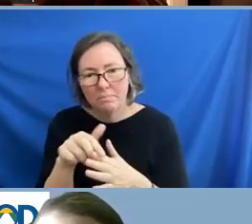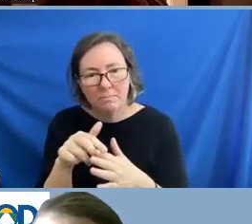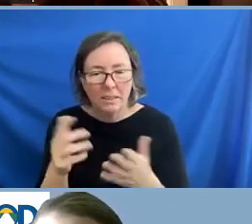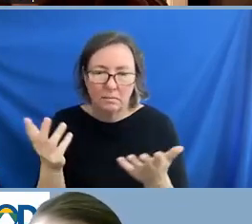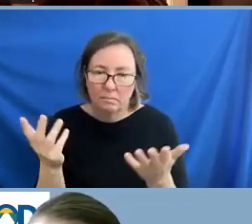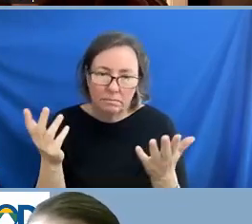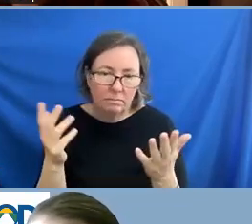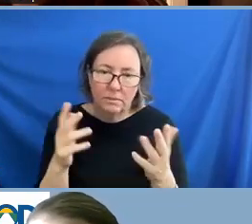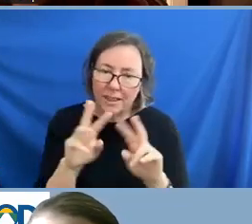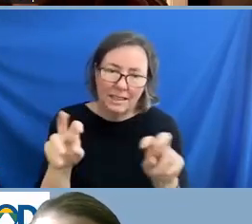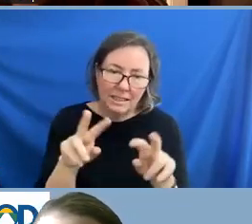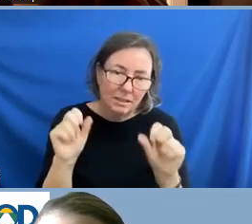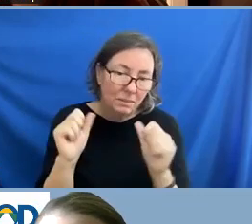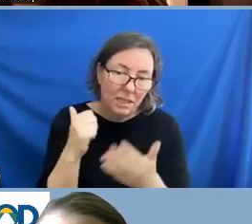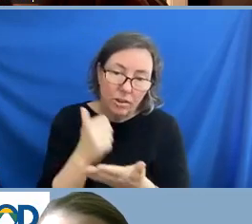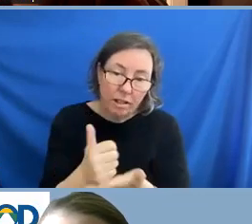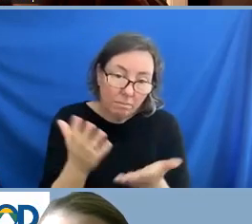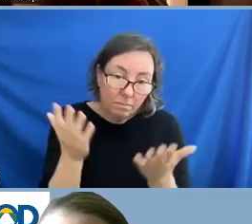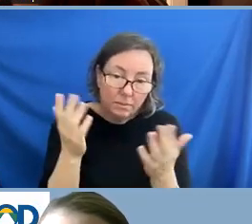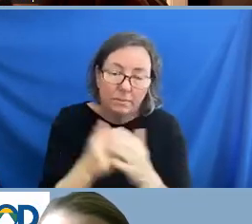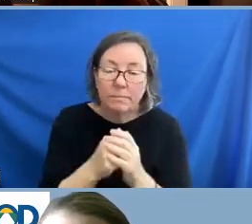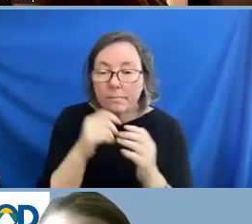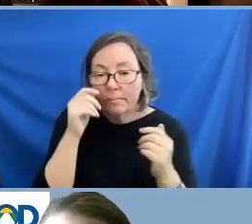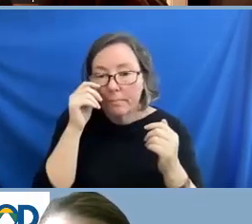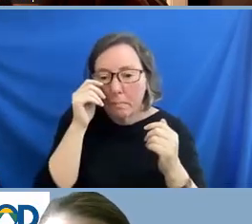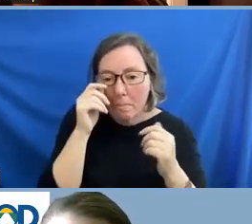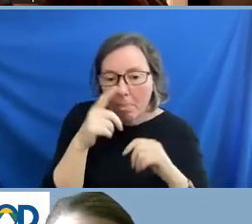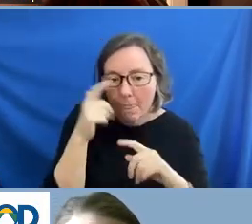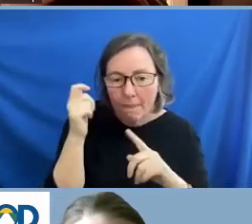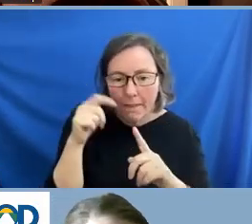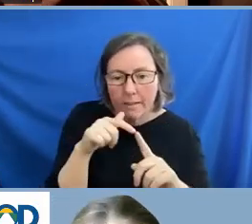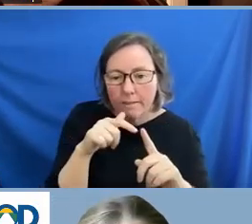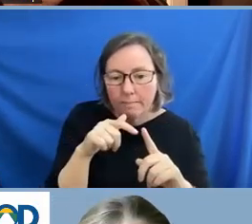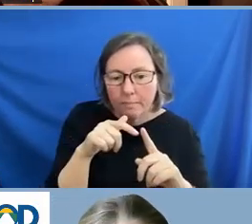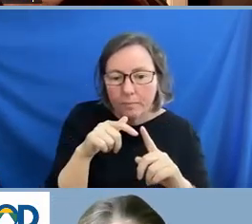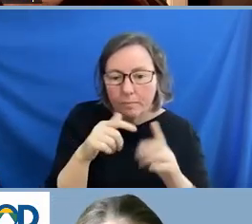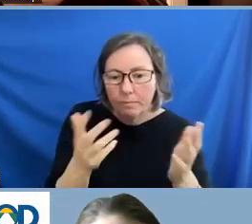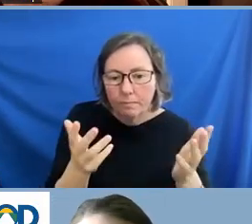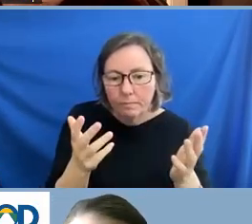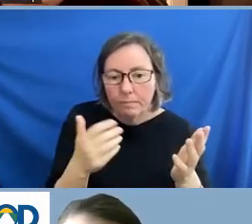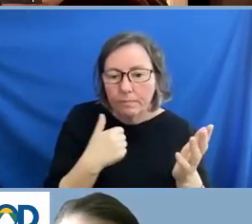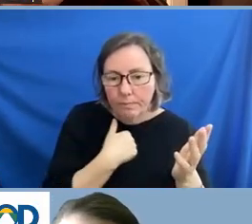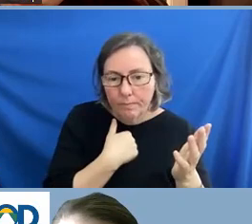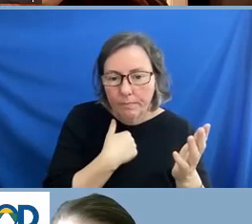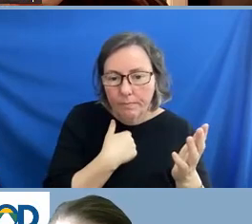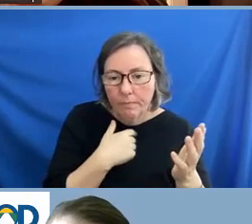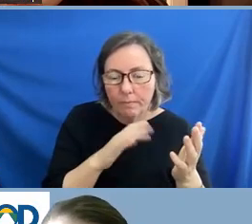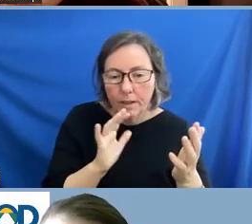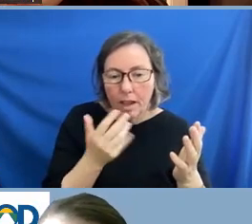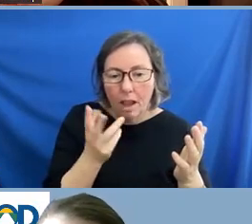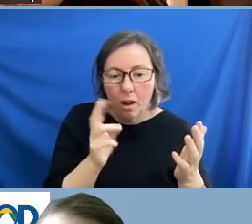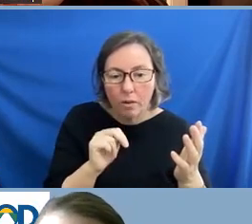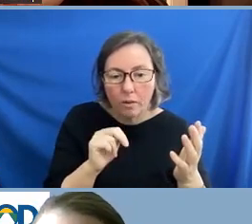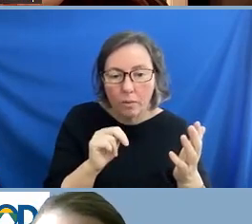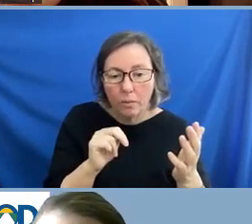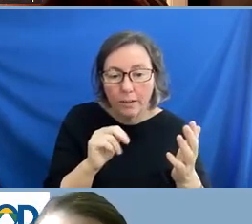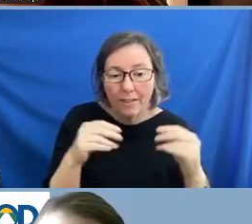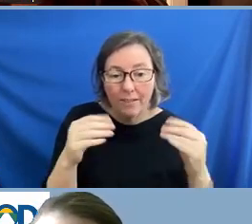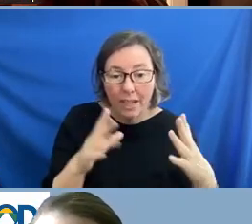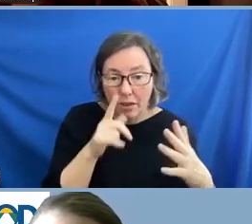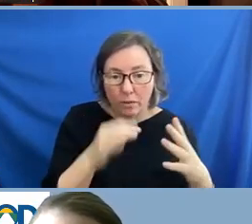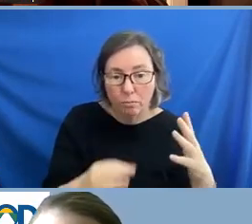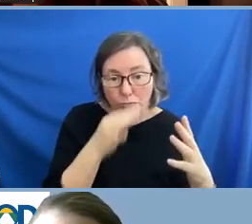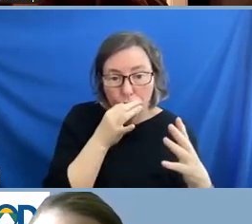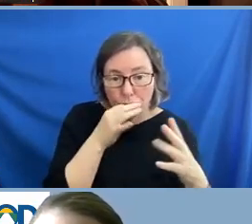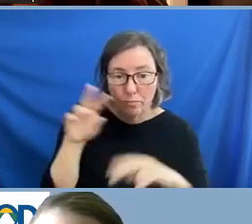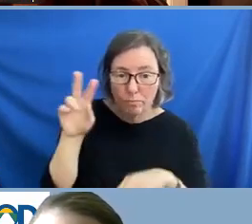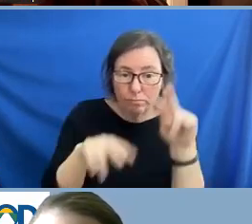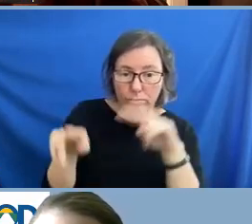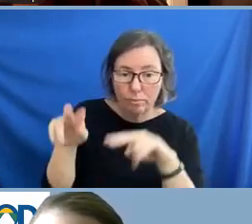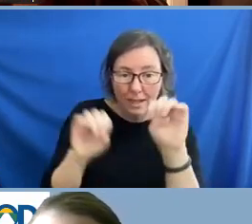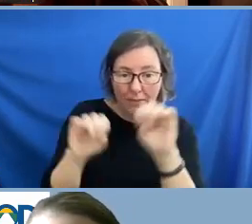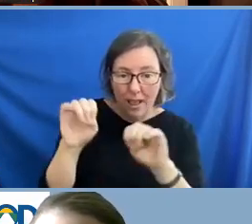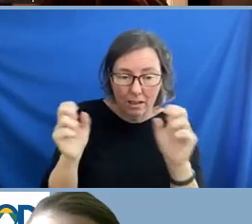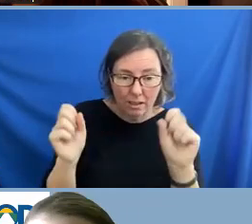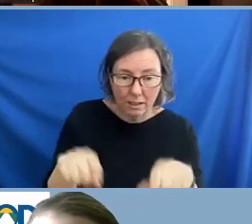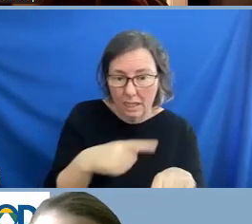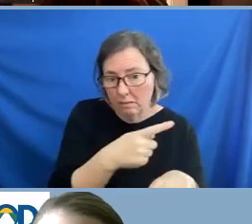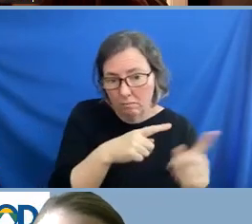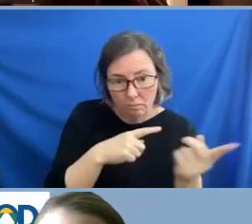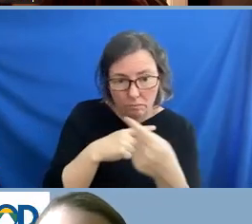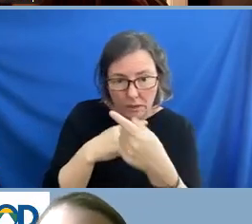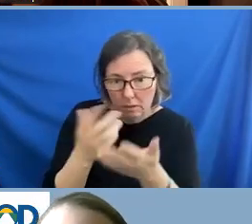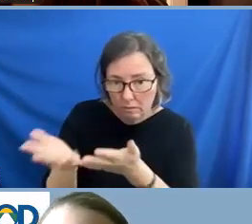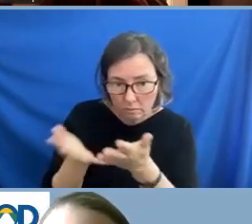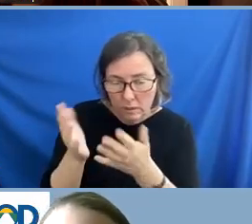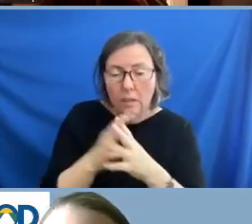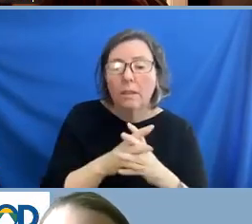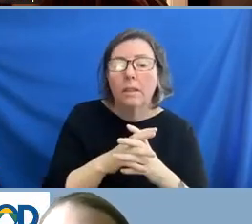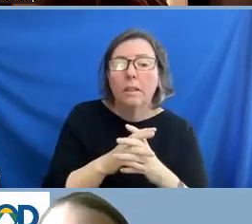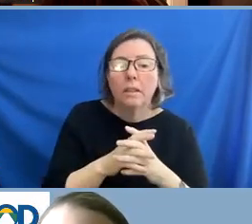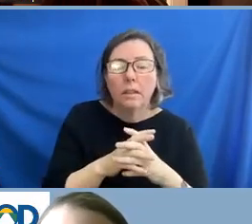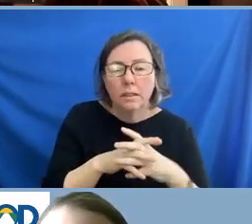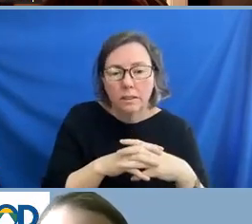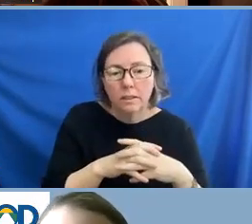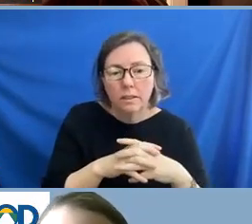assessment can be helpful because we have our own vetters that do that. I would use your discretion